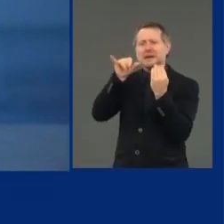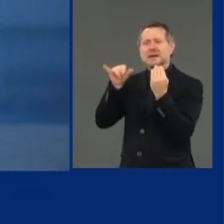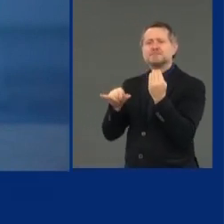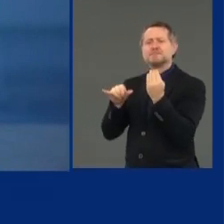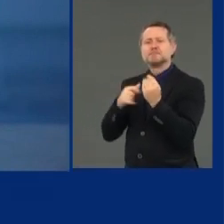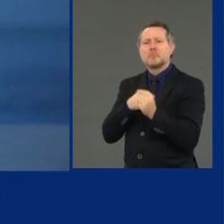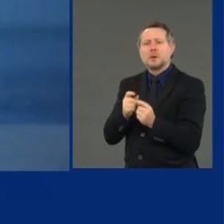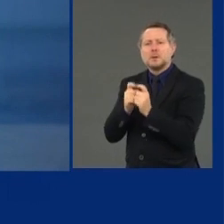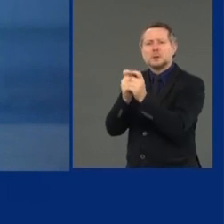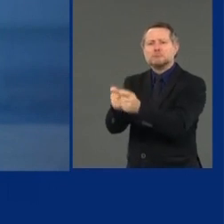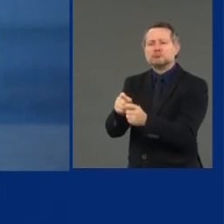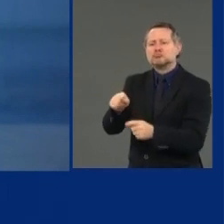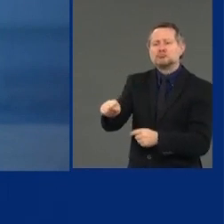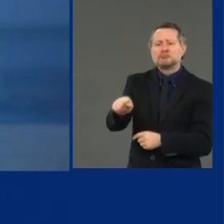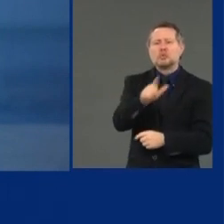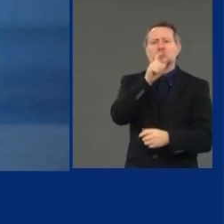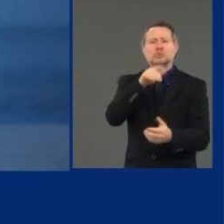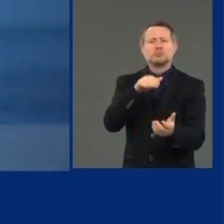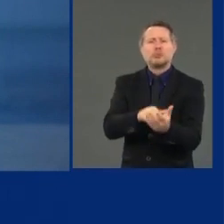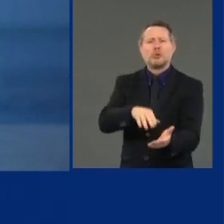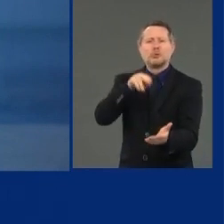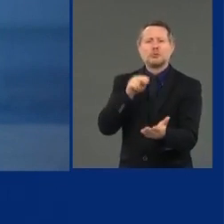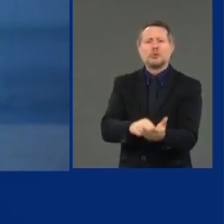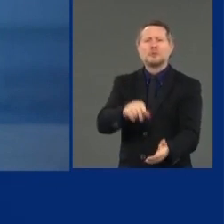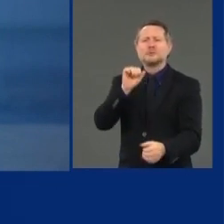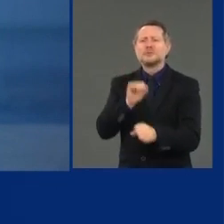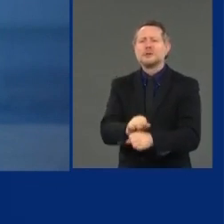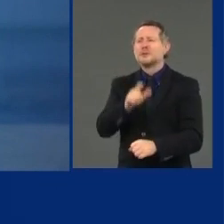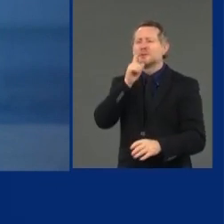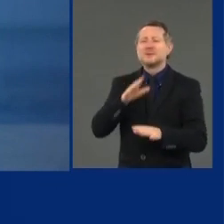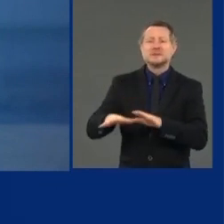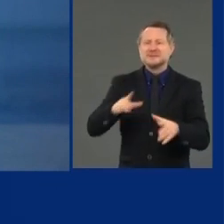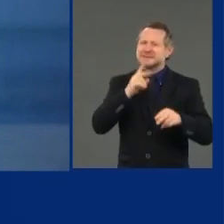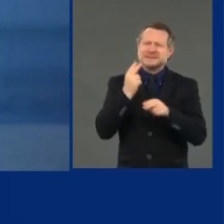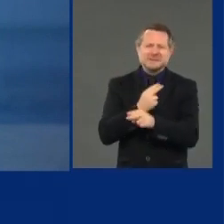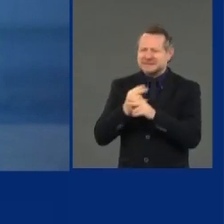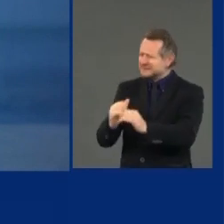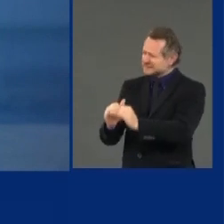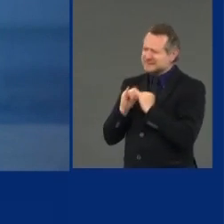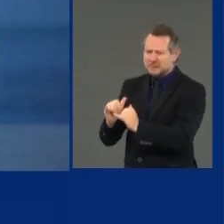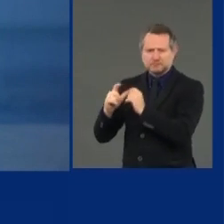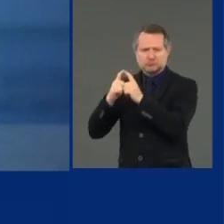THE SAME THING THAT IS GIVEN TO